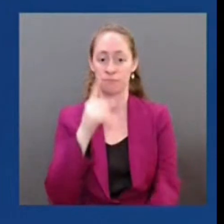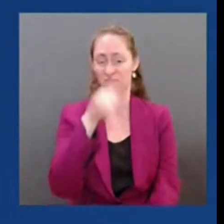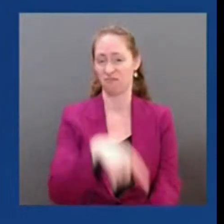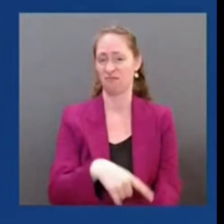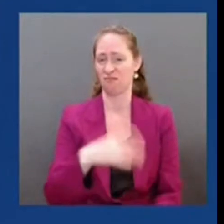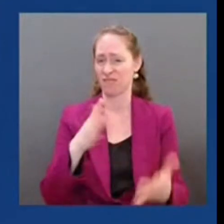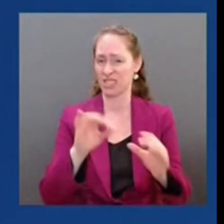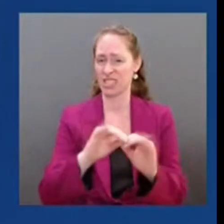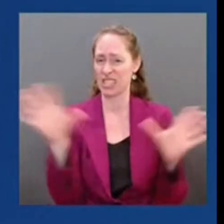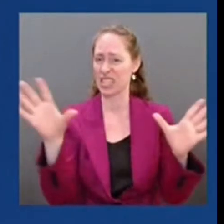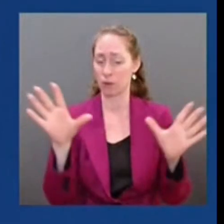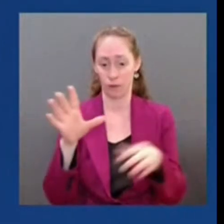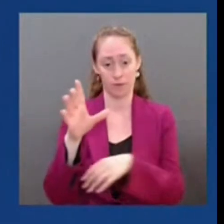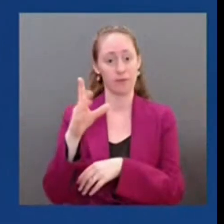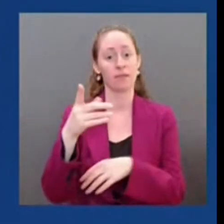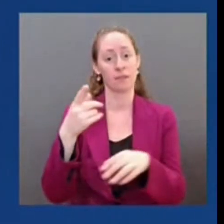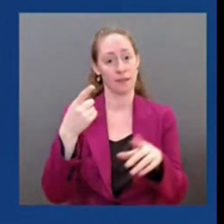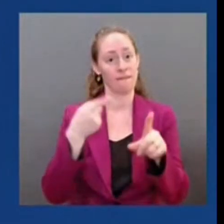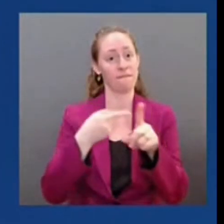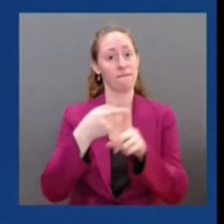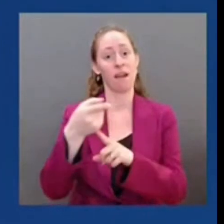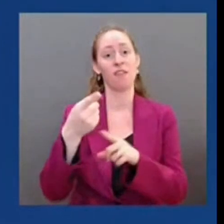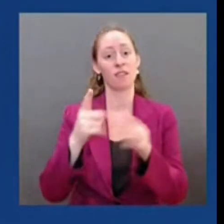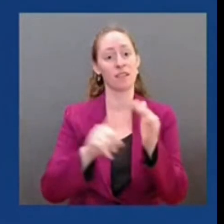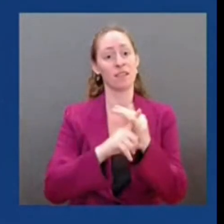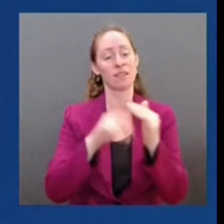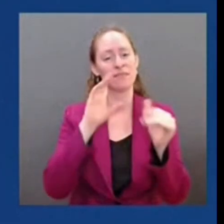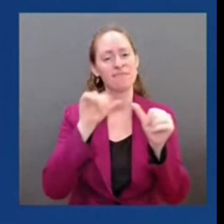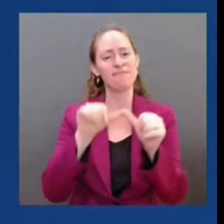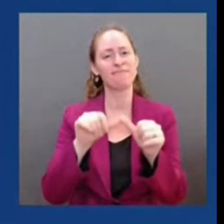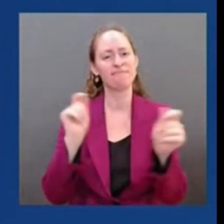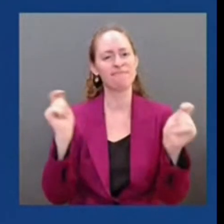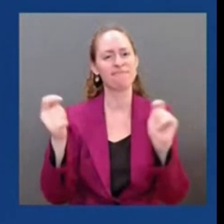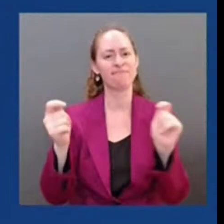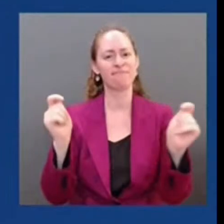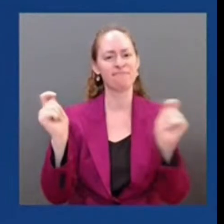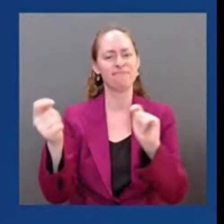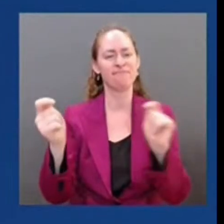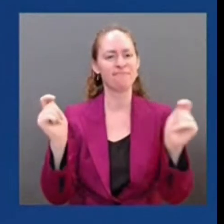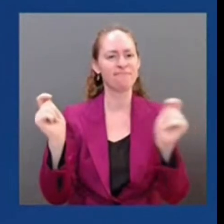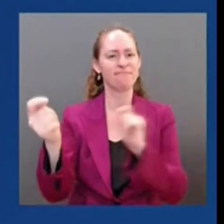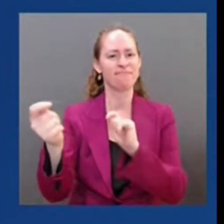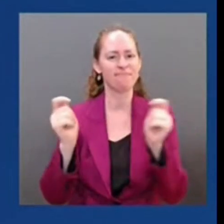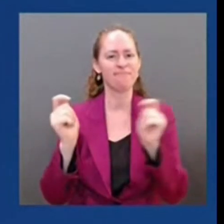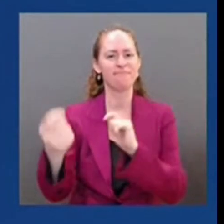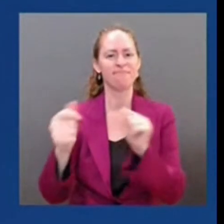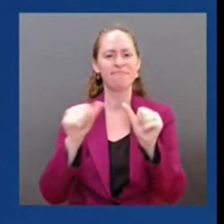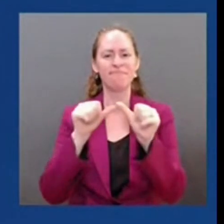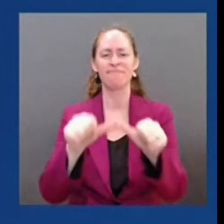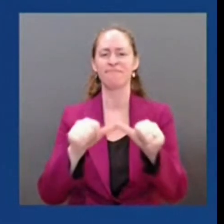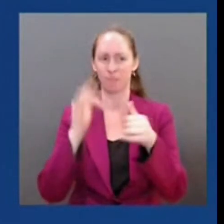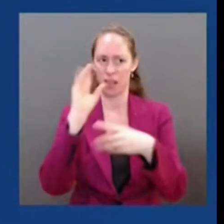VARIANTS? LET'S LOOK AT THE FACTS.